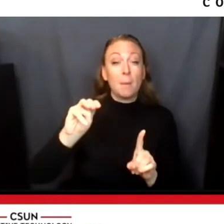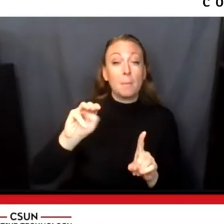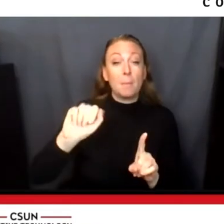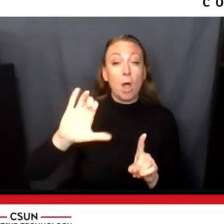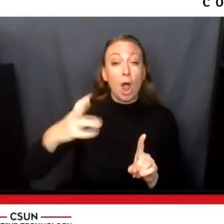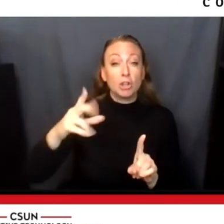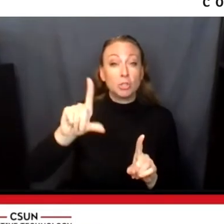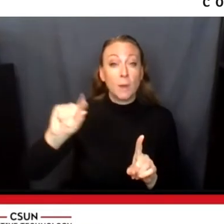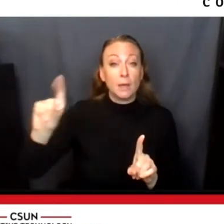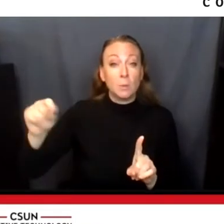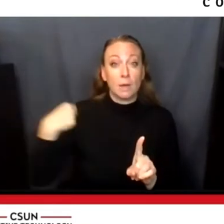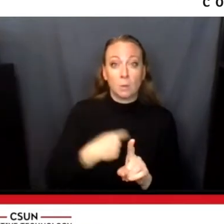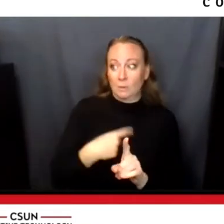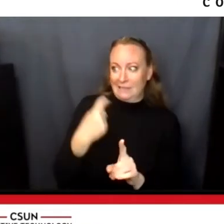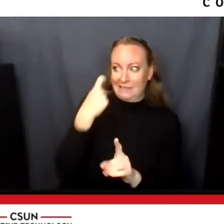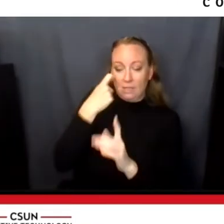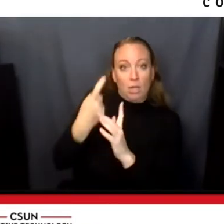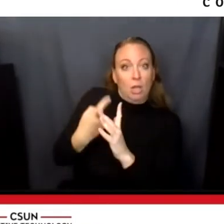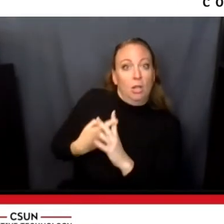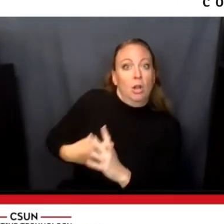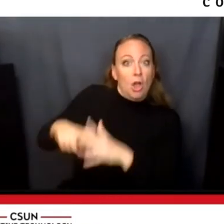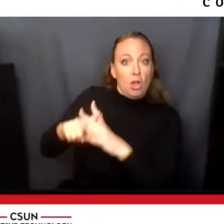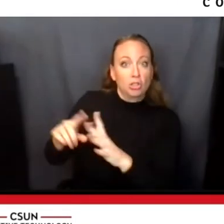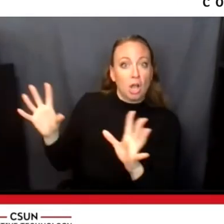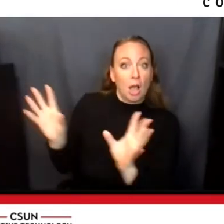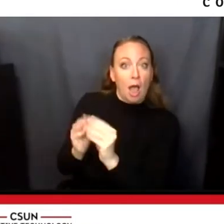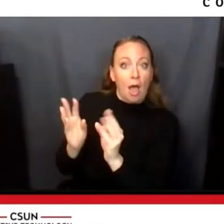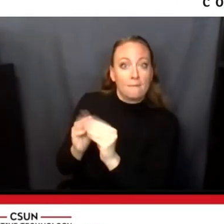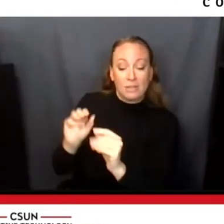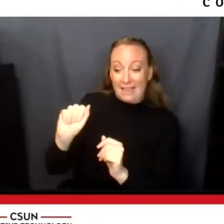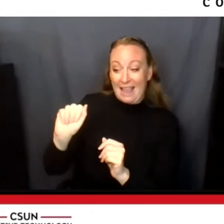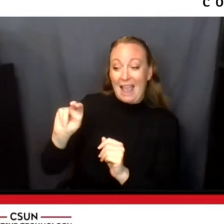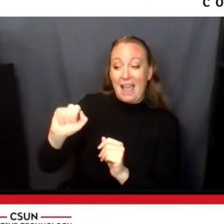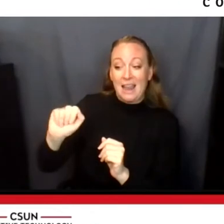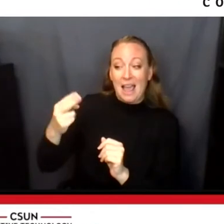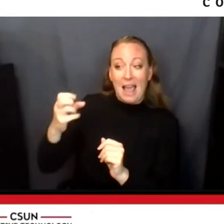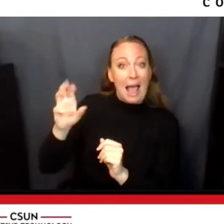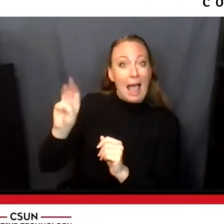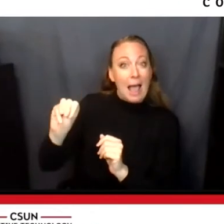as Sandy has referenced before, while things were shifting and changing all around us.